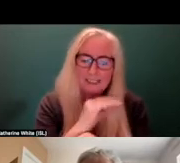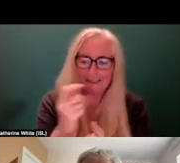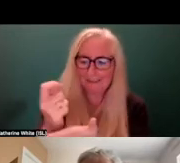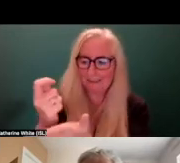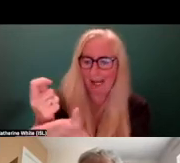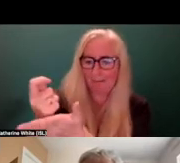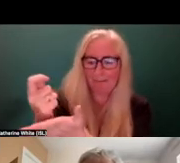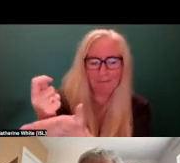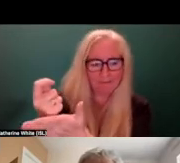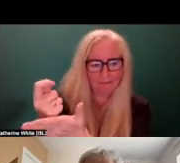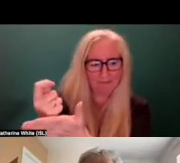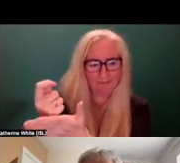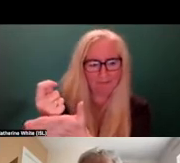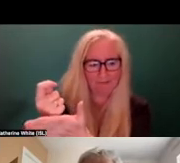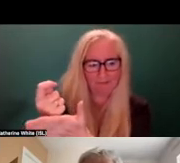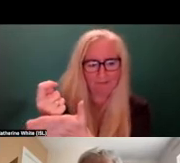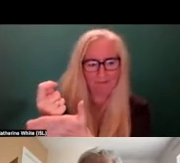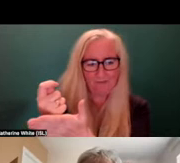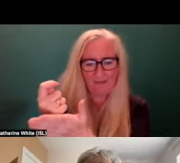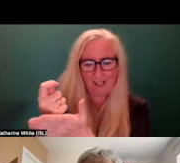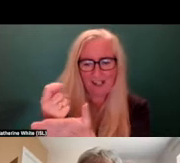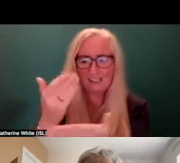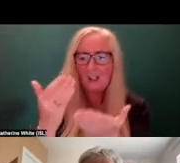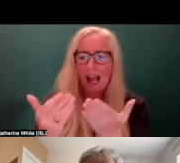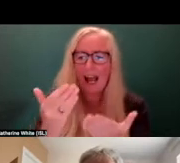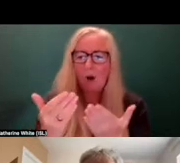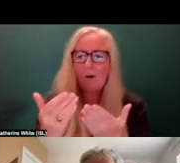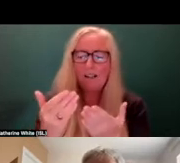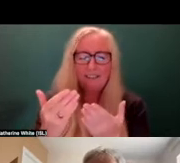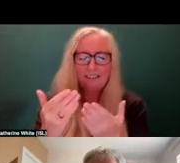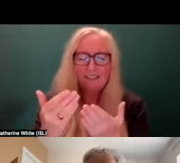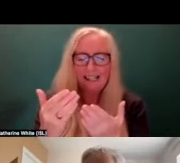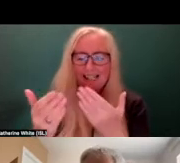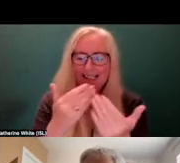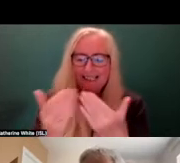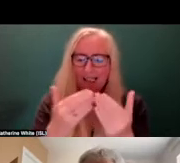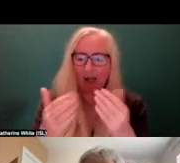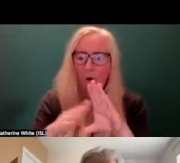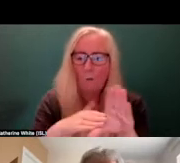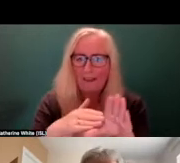the element of time. And not only how we respond to historical influences, but how we deal